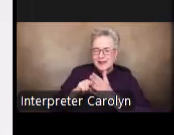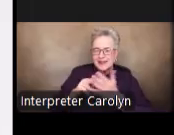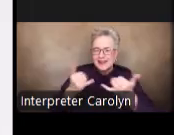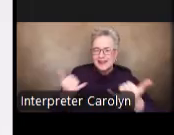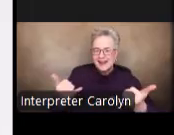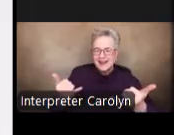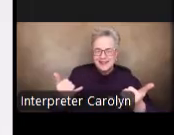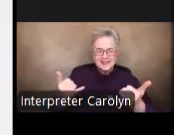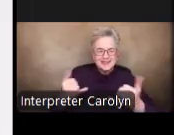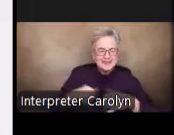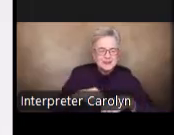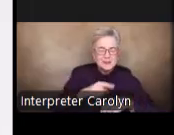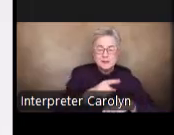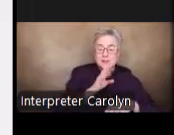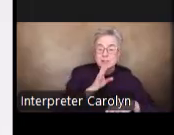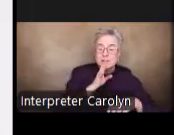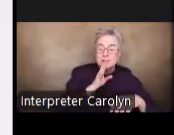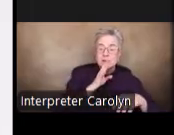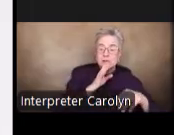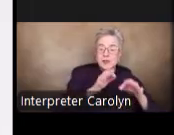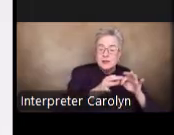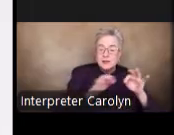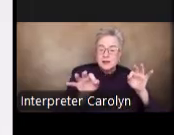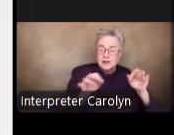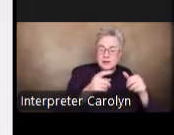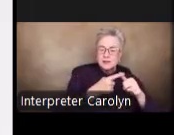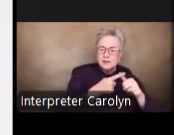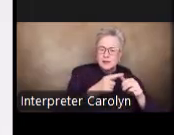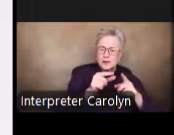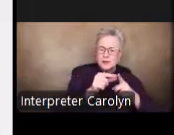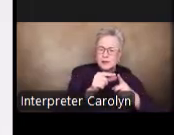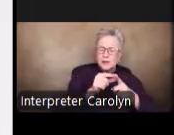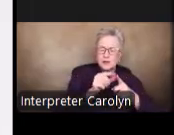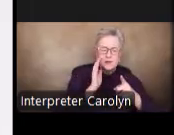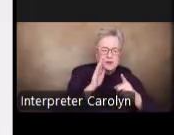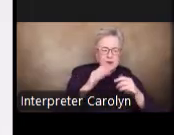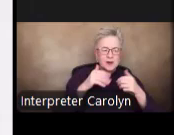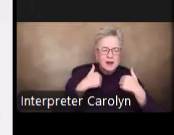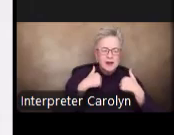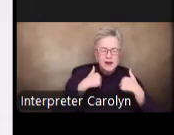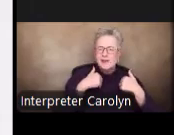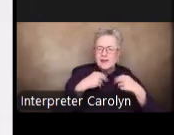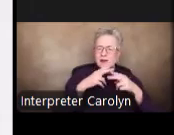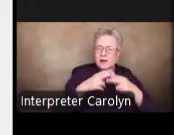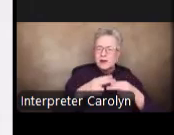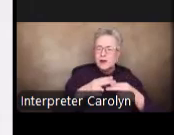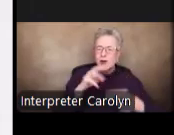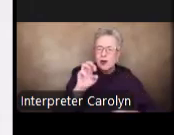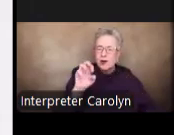So in spoken language, first words typically contain what I like to call the early eight sounds.